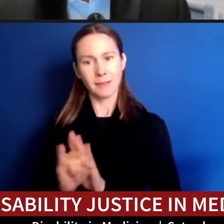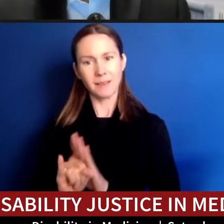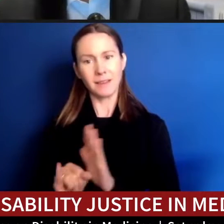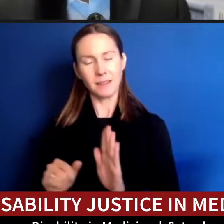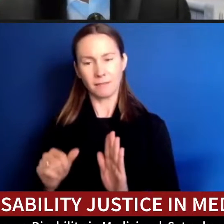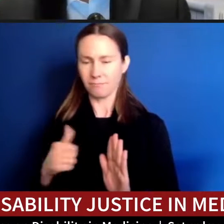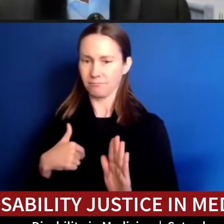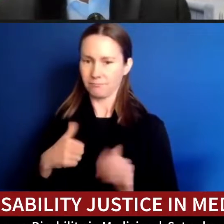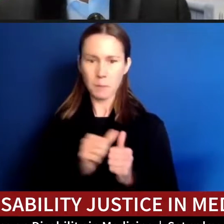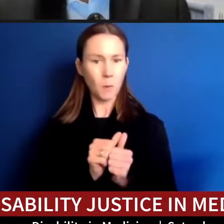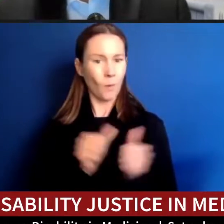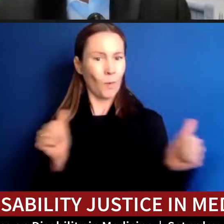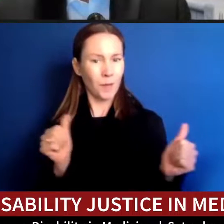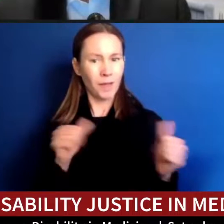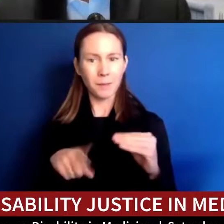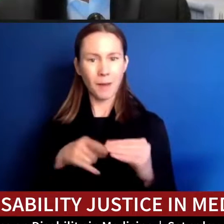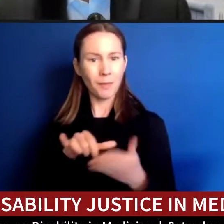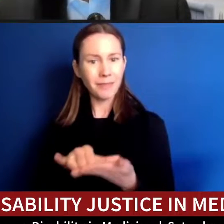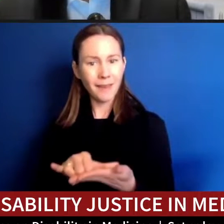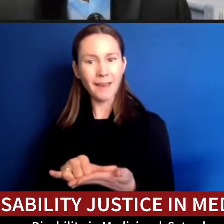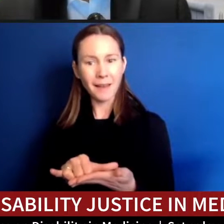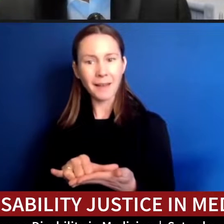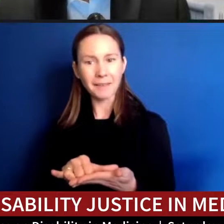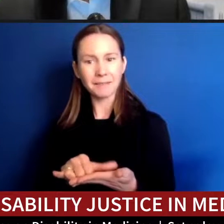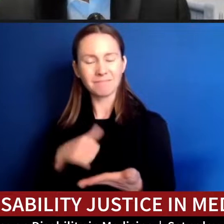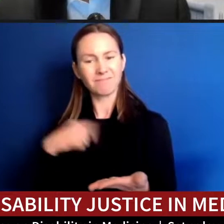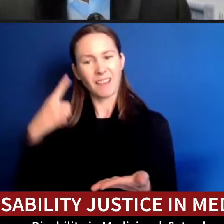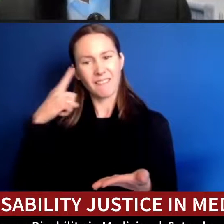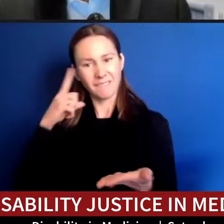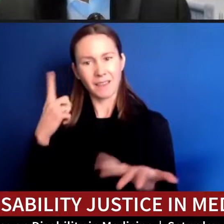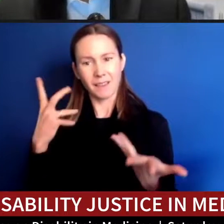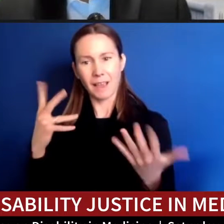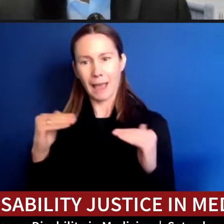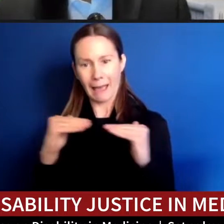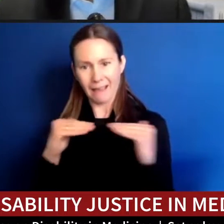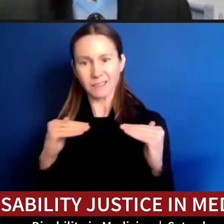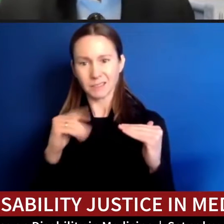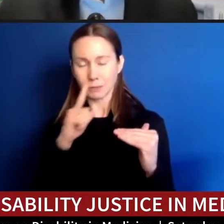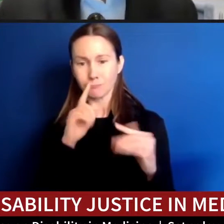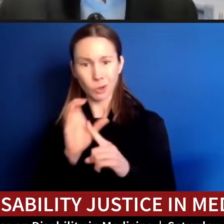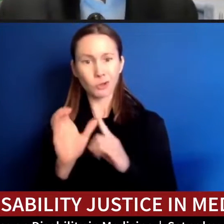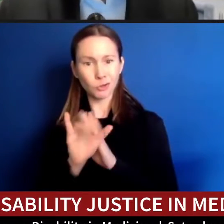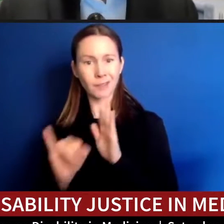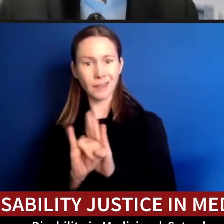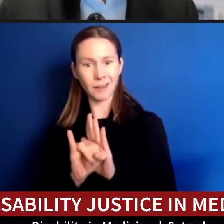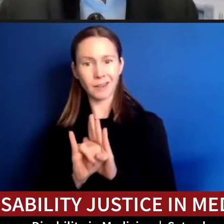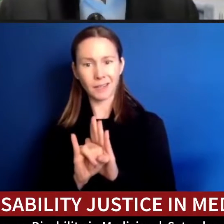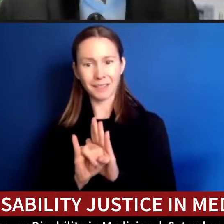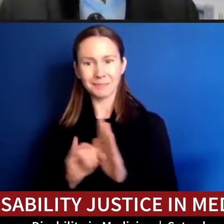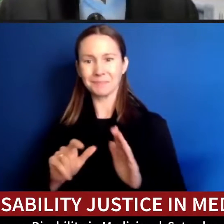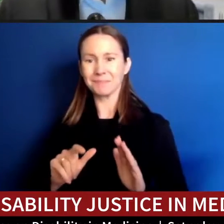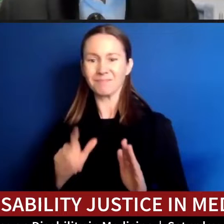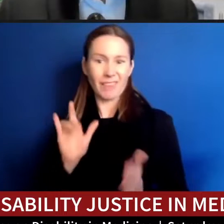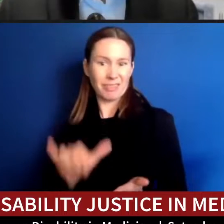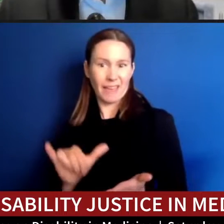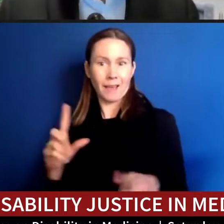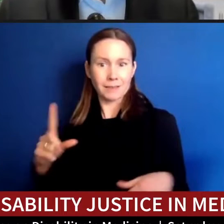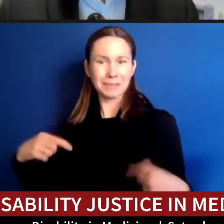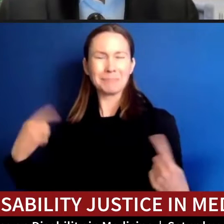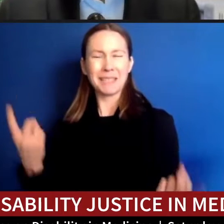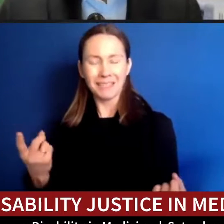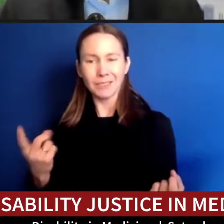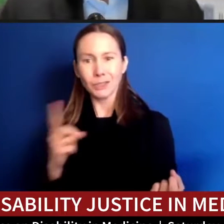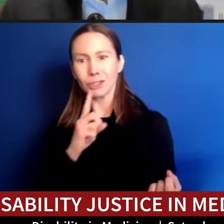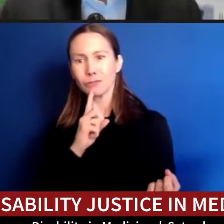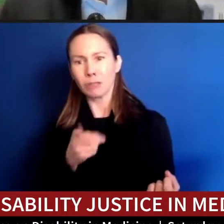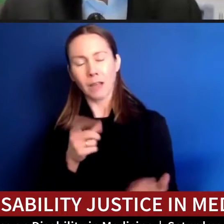that’s you know, I think of it as a political identity. That’s been really helpful for me,